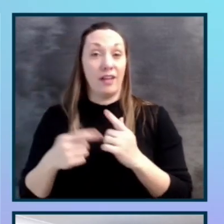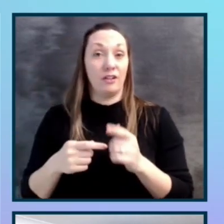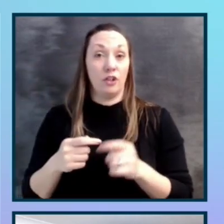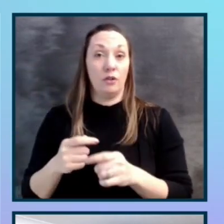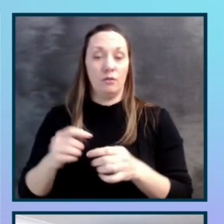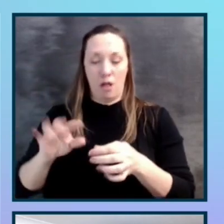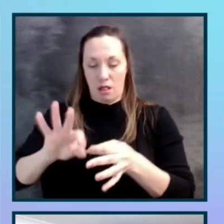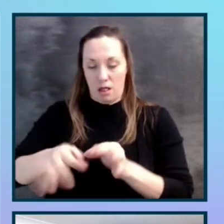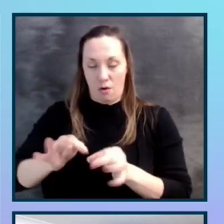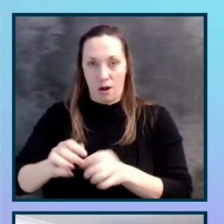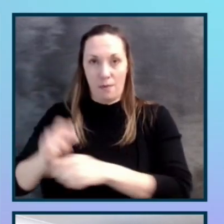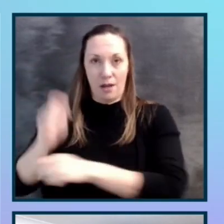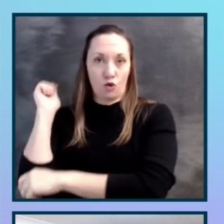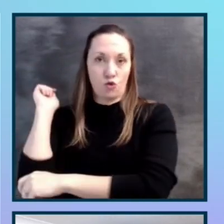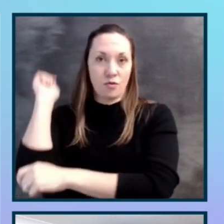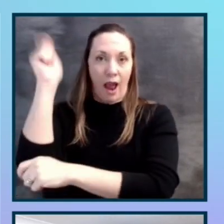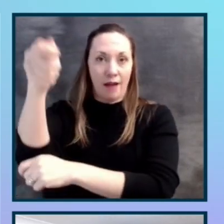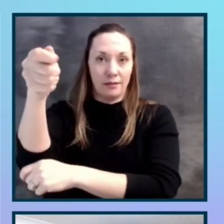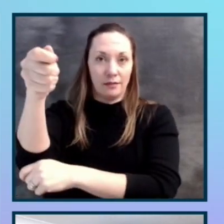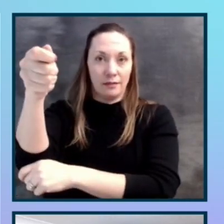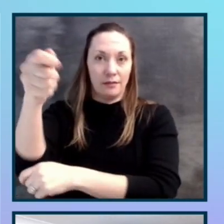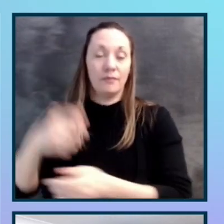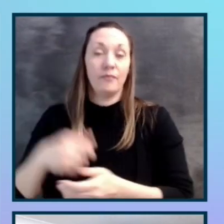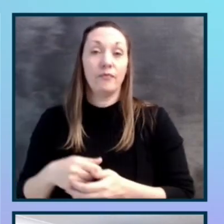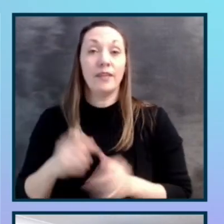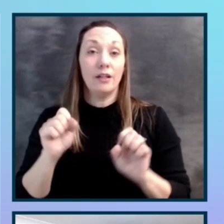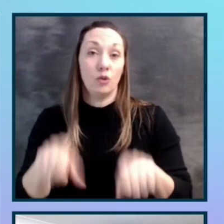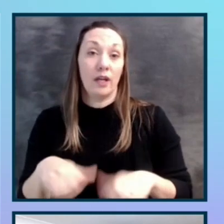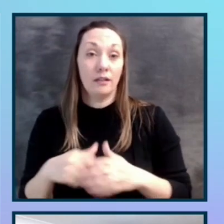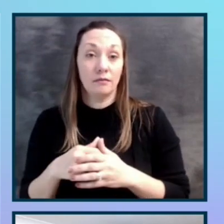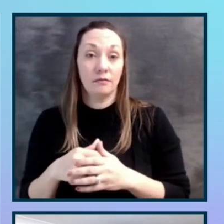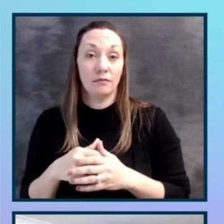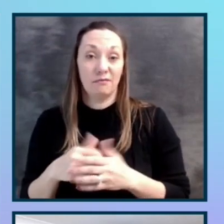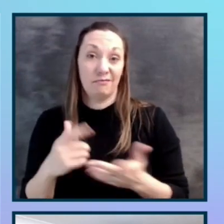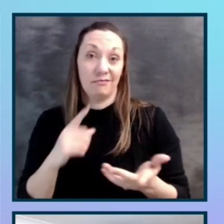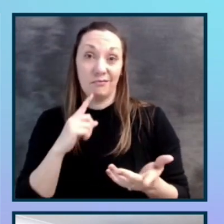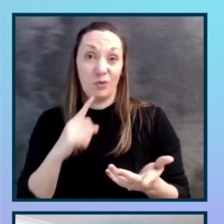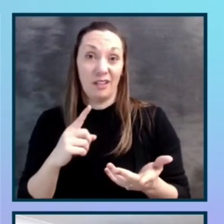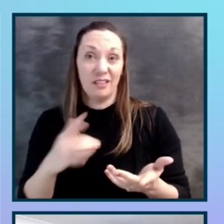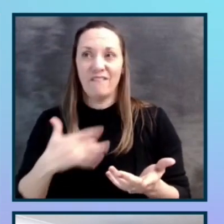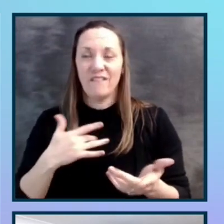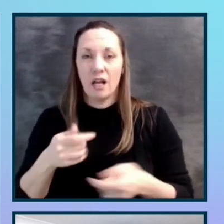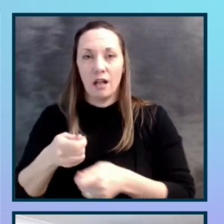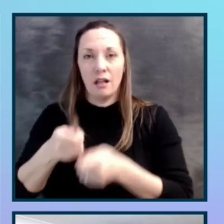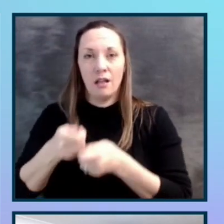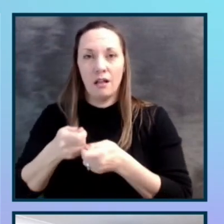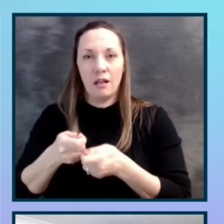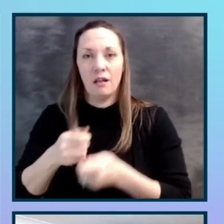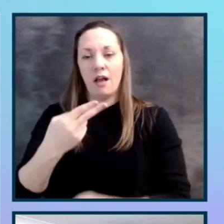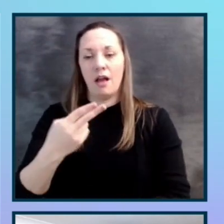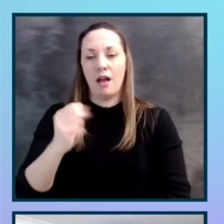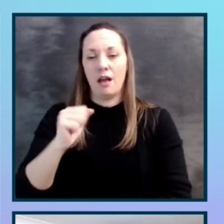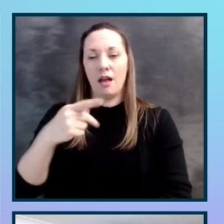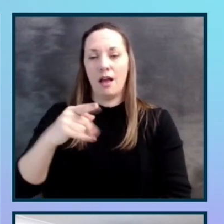you cast out and you can then essentially feel for the haptics. So there are haptics when the fish take a bite.